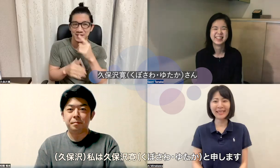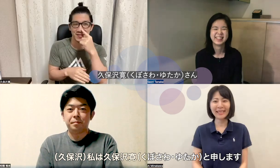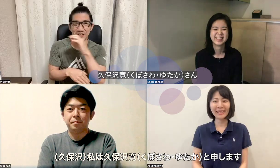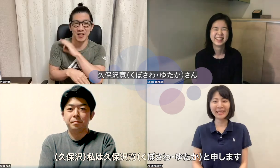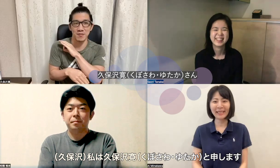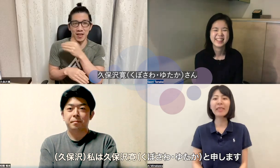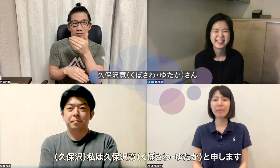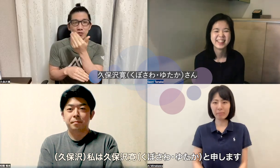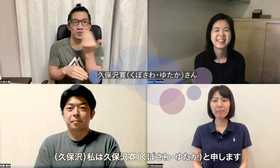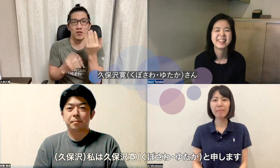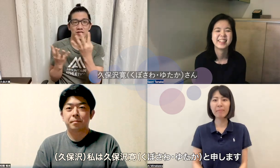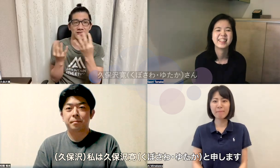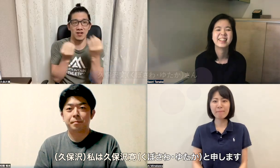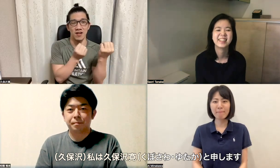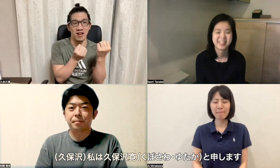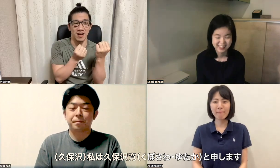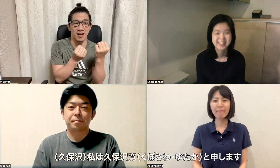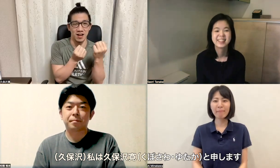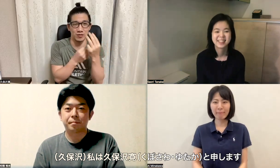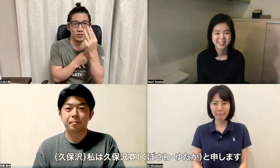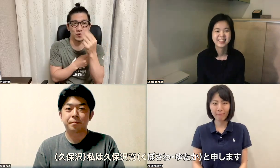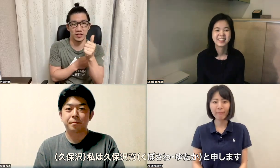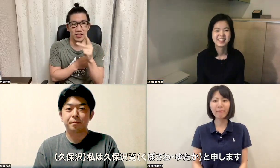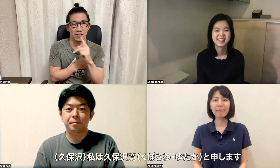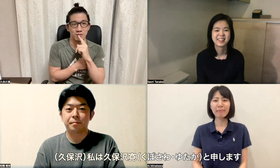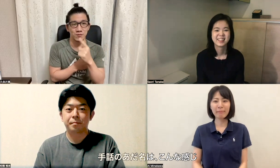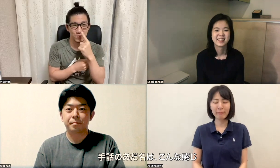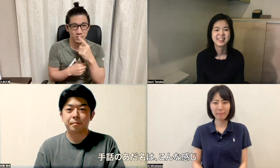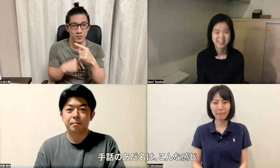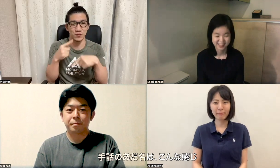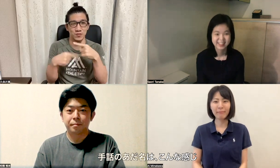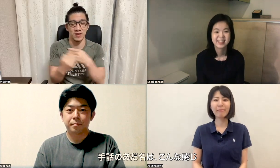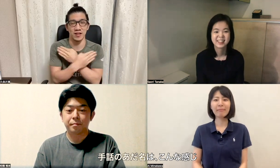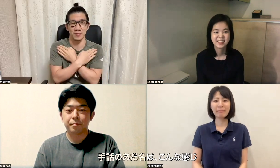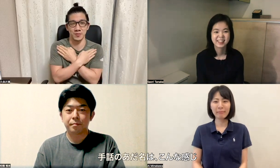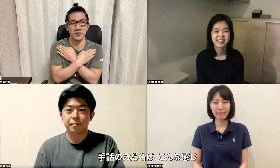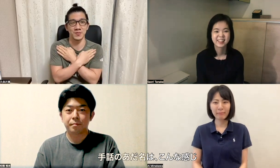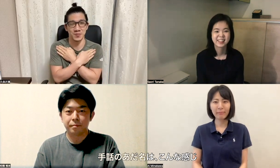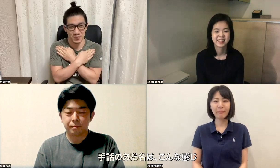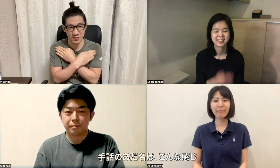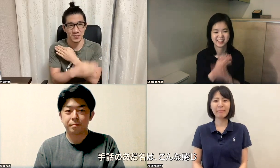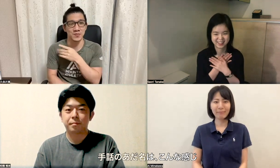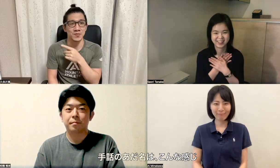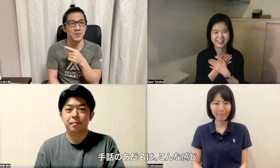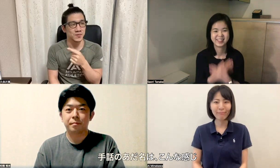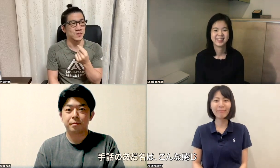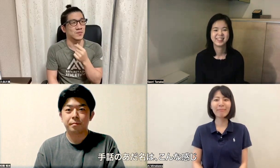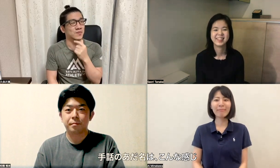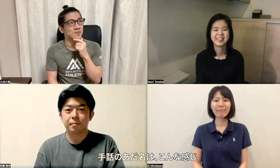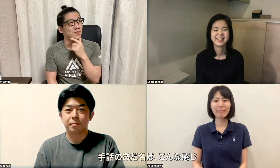(YK) I am Yutaka Kubosawa. My sign name is like this